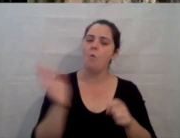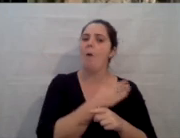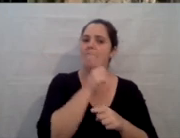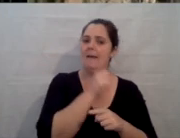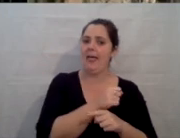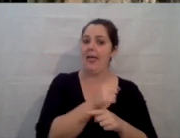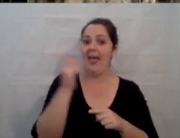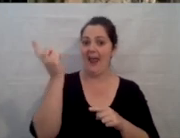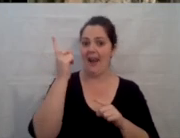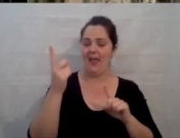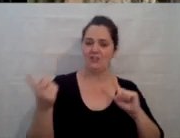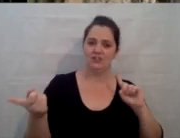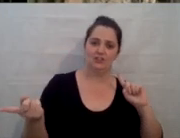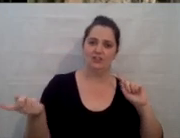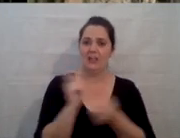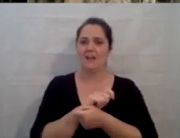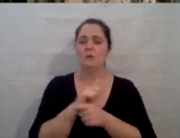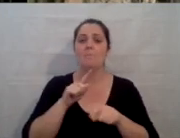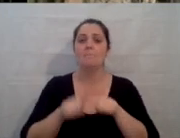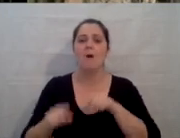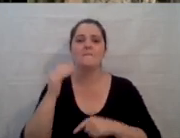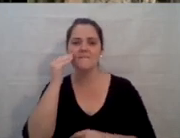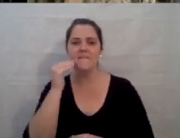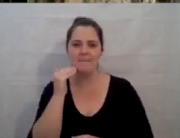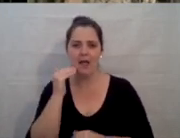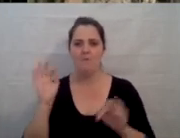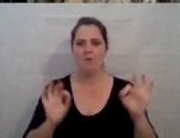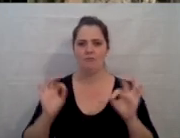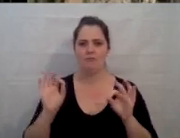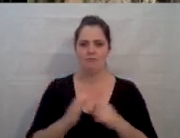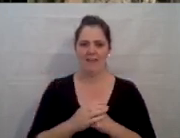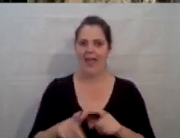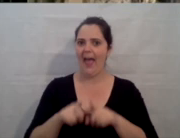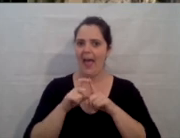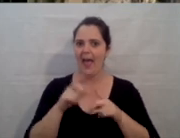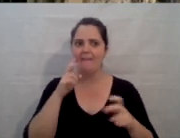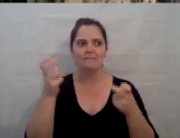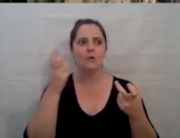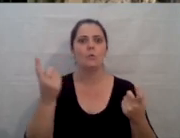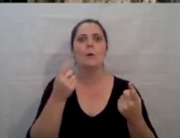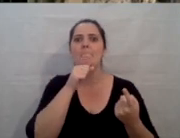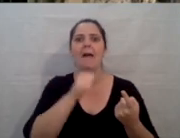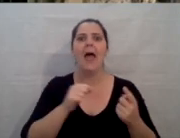exclusively female models in the academies and it becomes more and more rare to find male models, but we'll talk again more about those